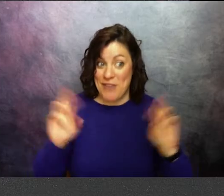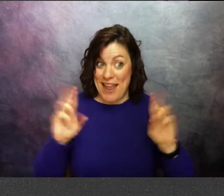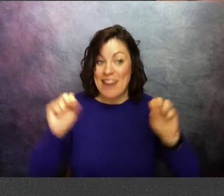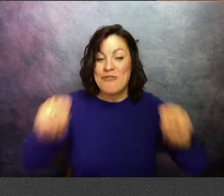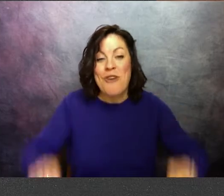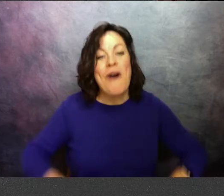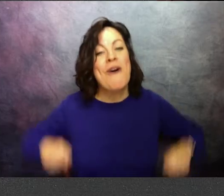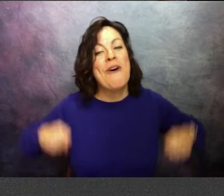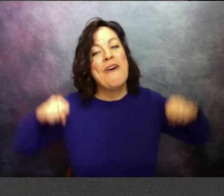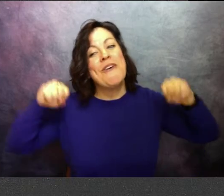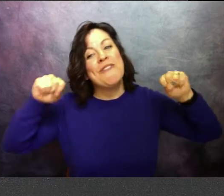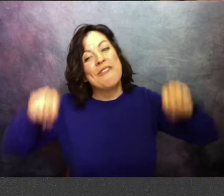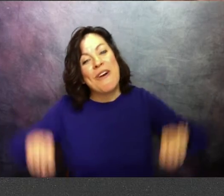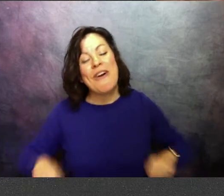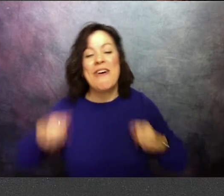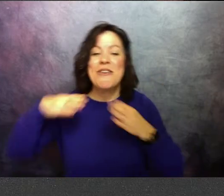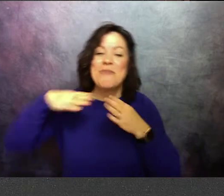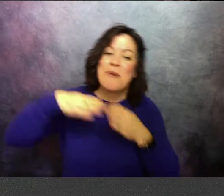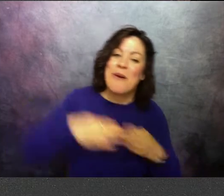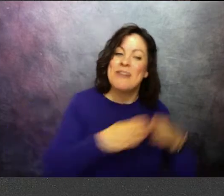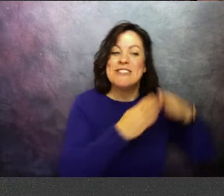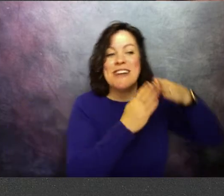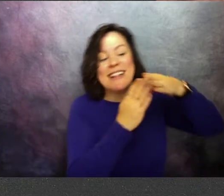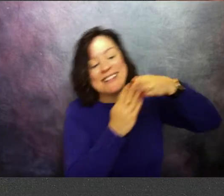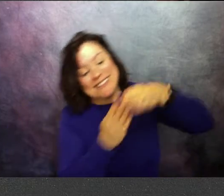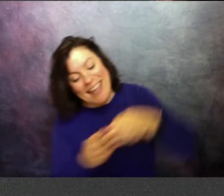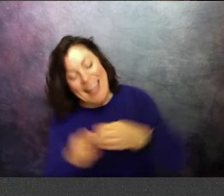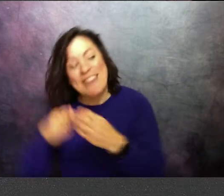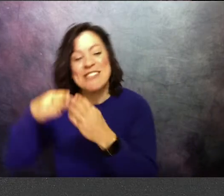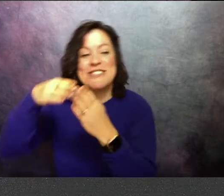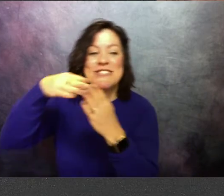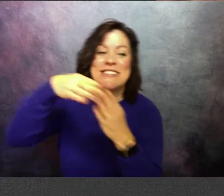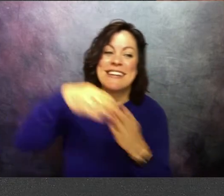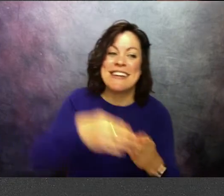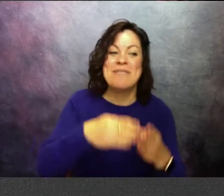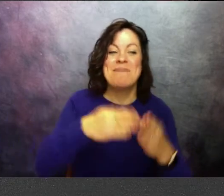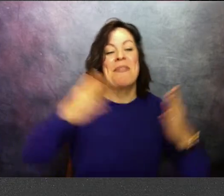Row, row, row your boat gently down the stream.